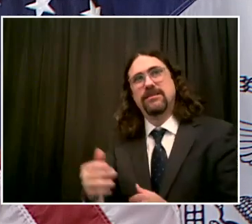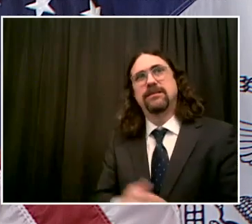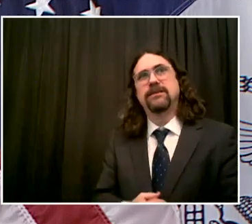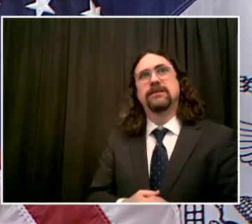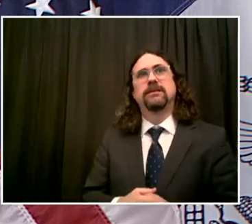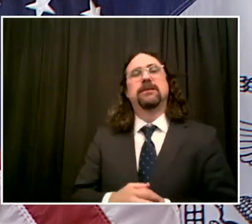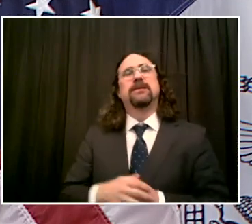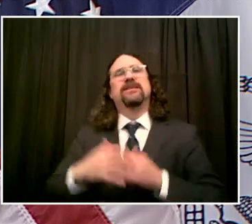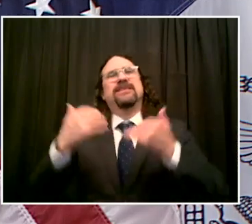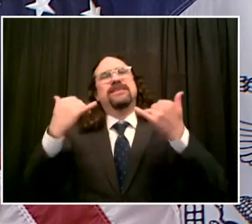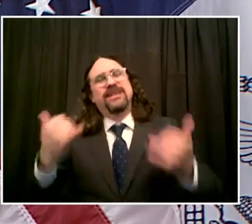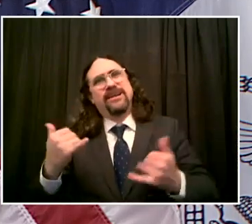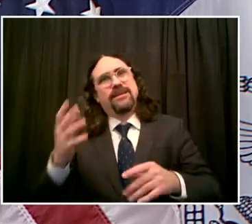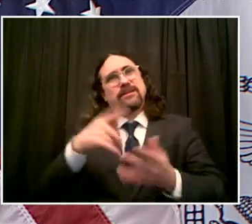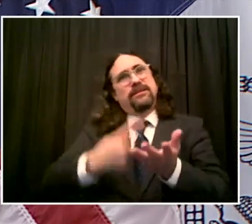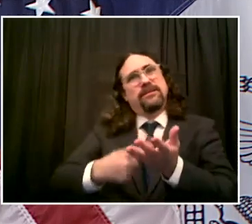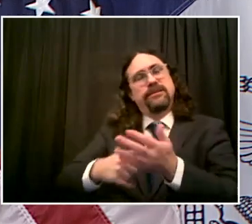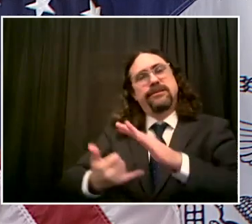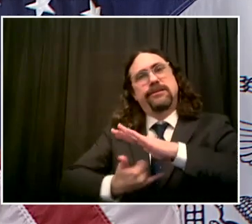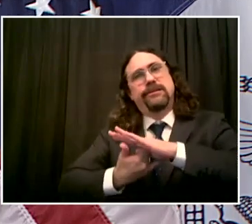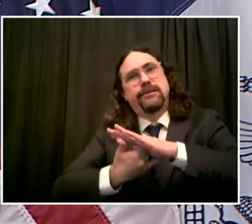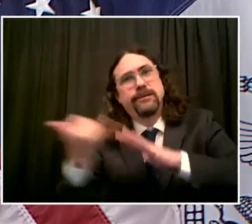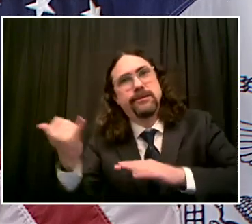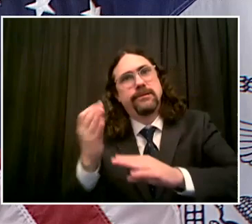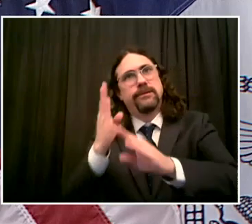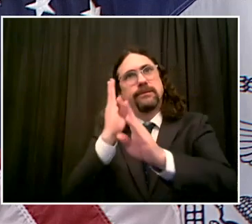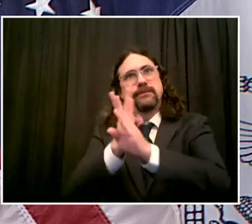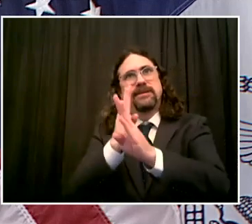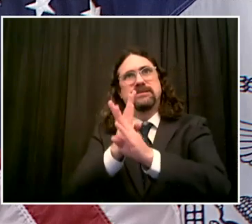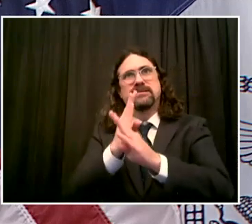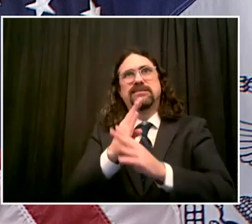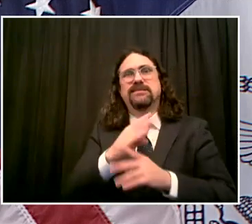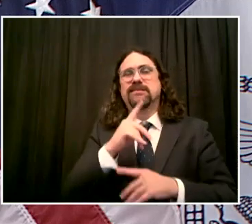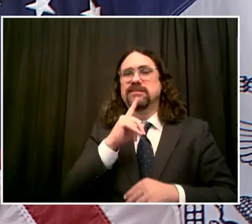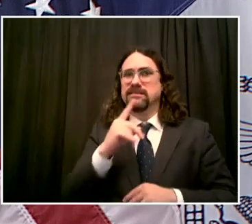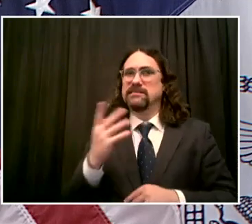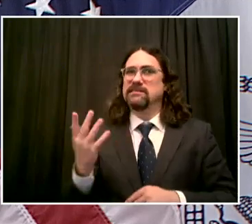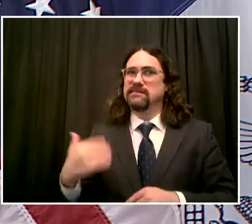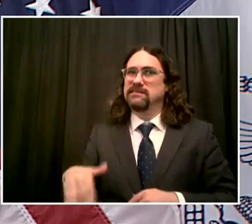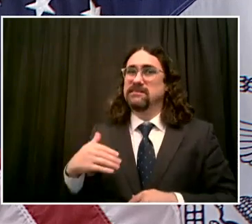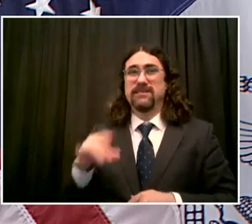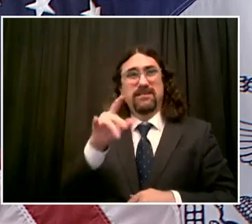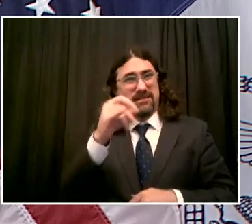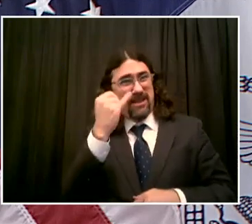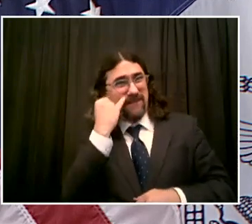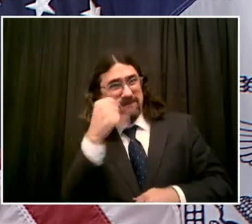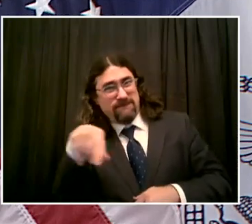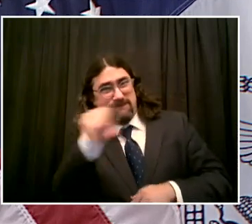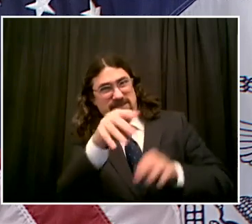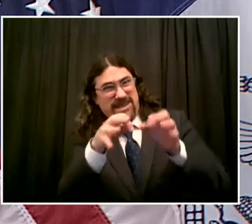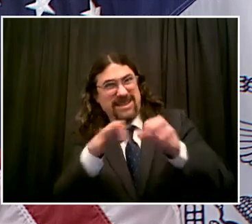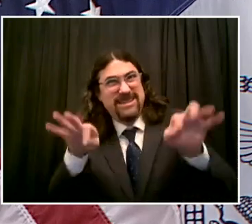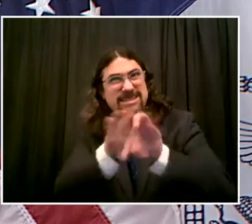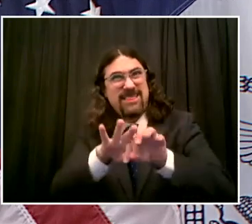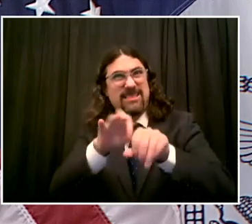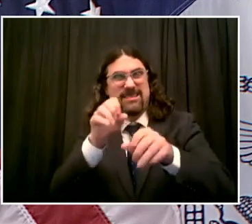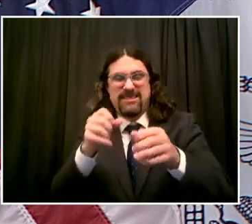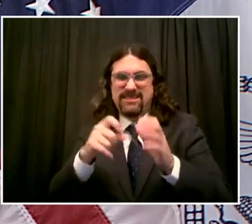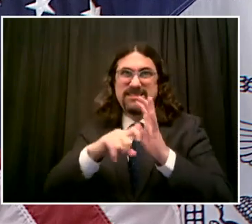THEIWOR RK. THEY GO TO AND FROM WORK. THAT IS APPROPRIATANY HOUR OF THE DAY. ALL THE TRANSIT THAT MAKES THAT